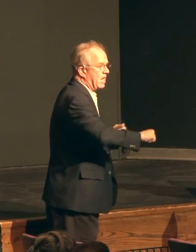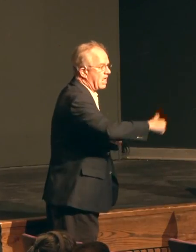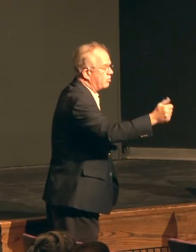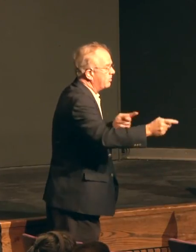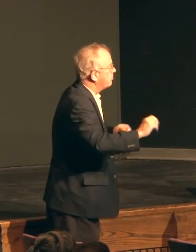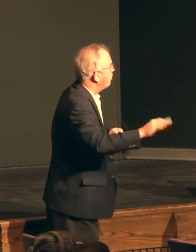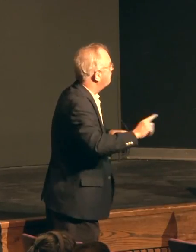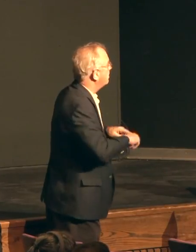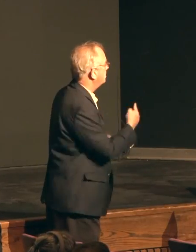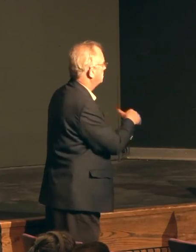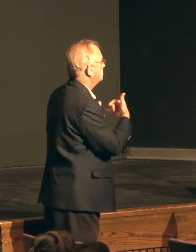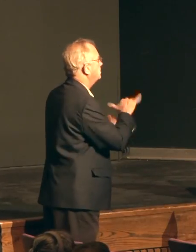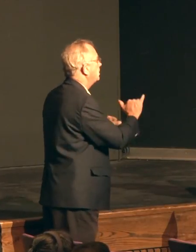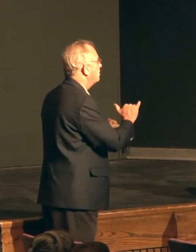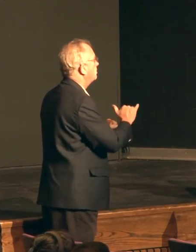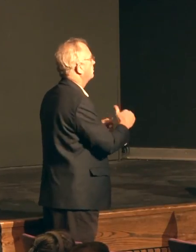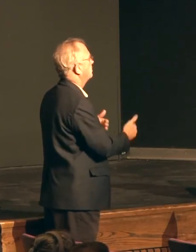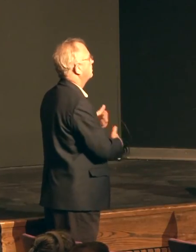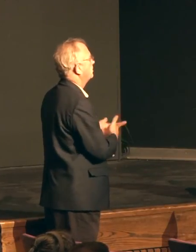haven't been laid off, you know, they have laid